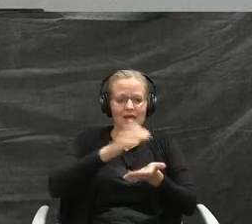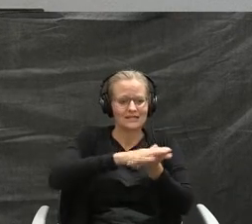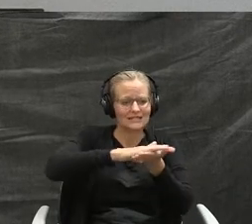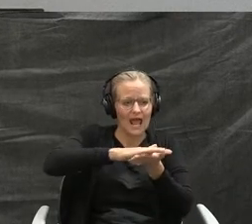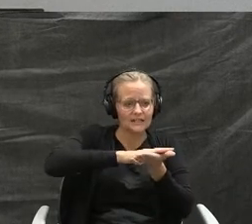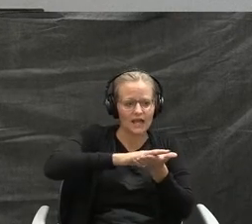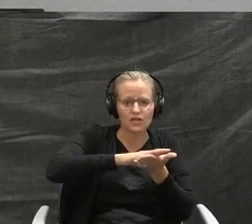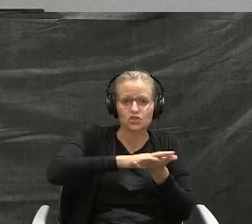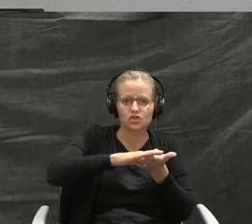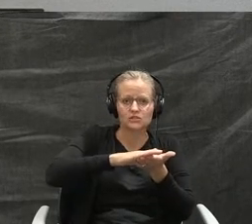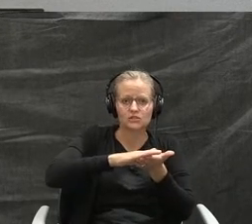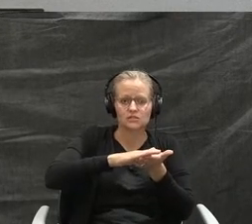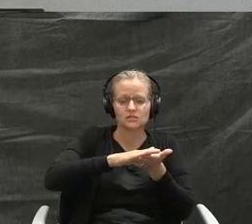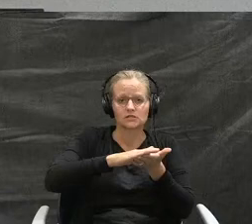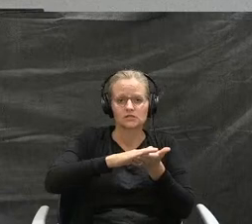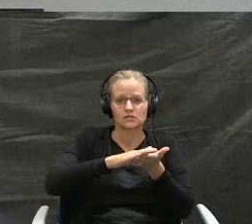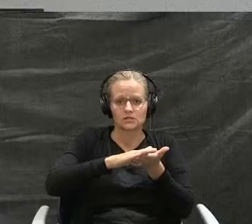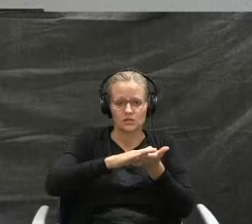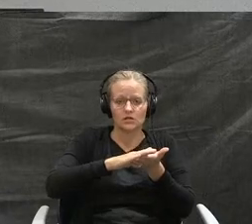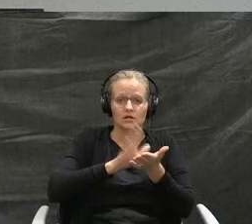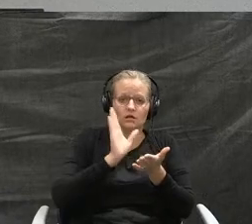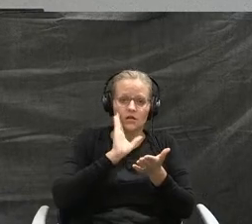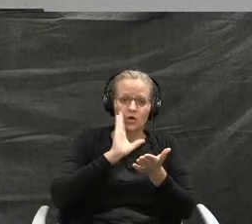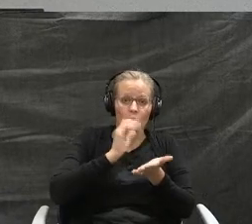prevent the spread of the flu in the future.